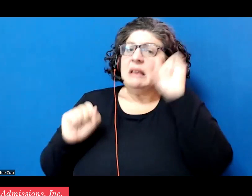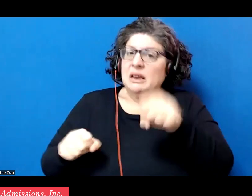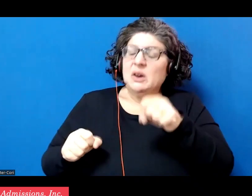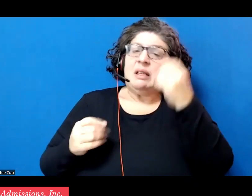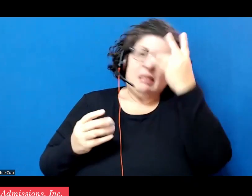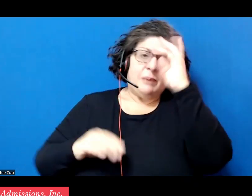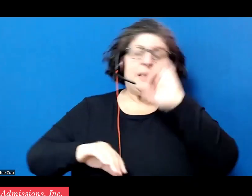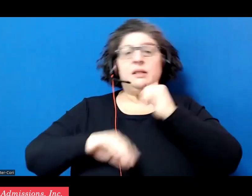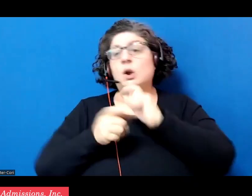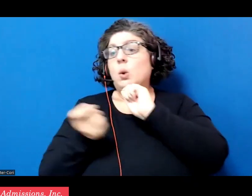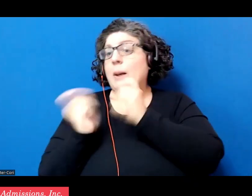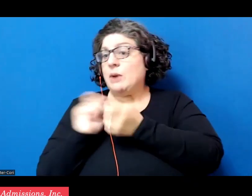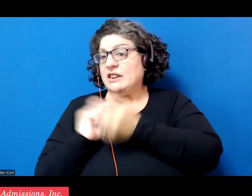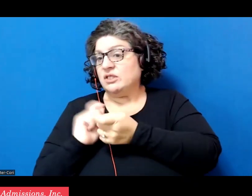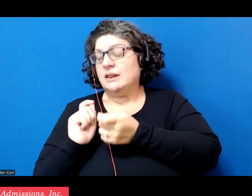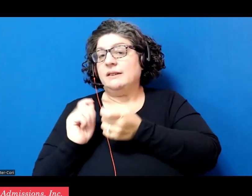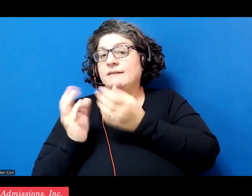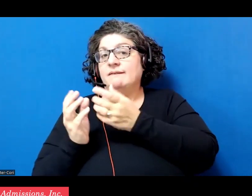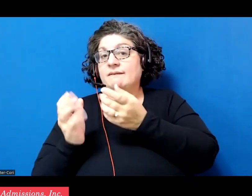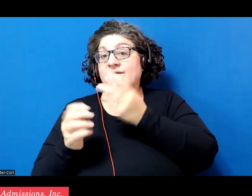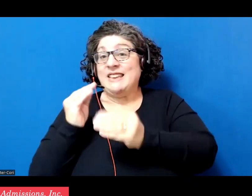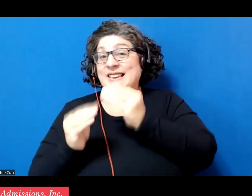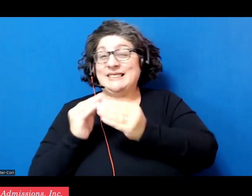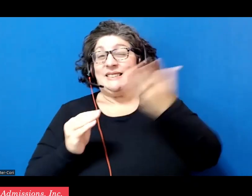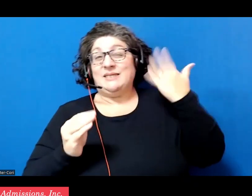reparation or remedy for past discrimination.